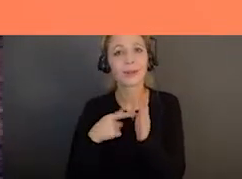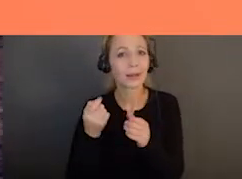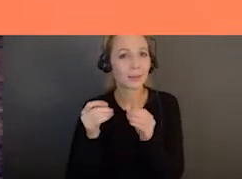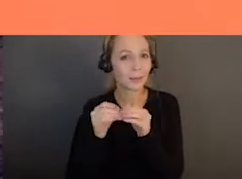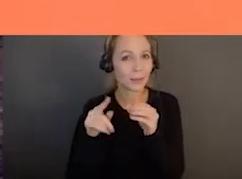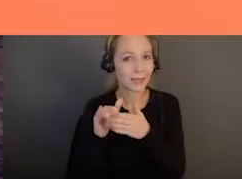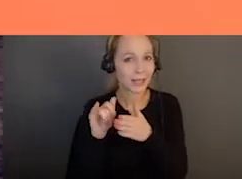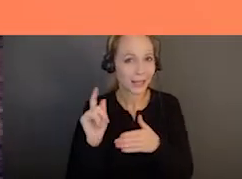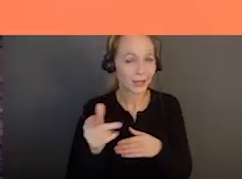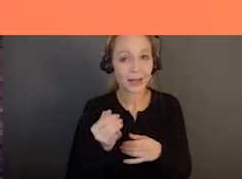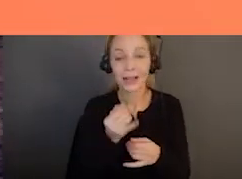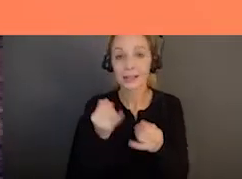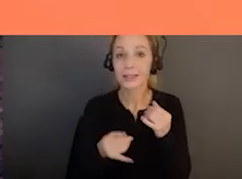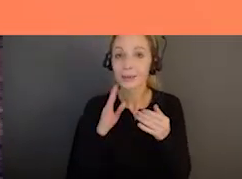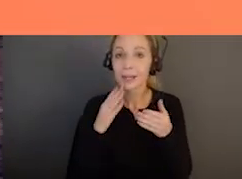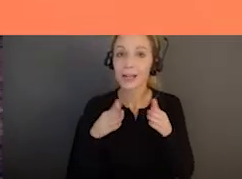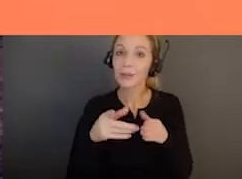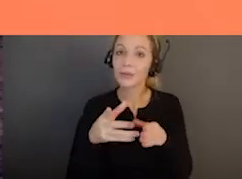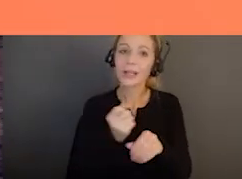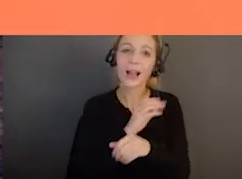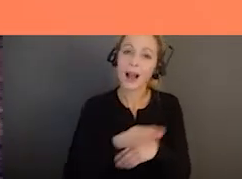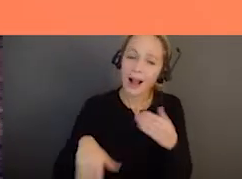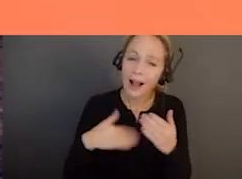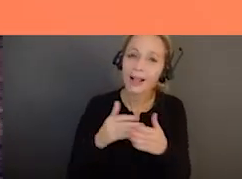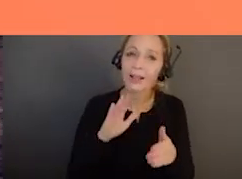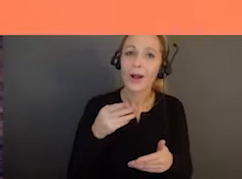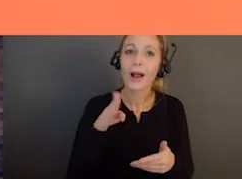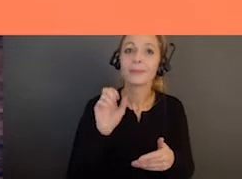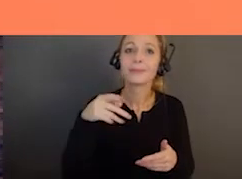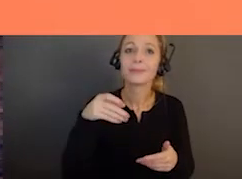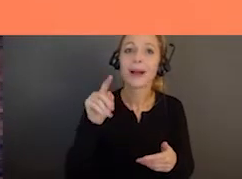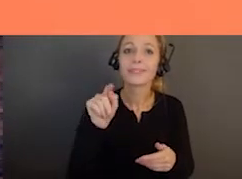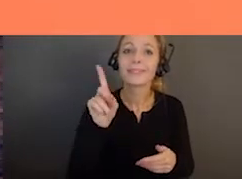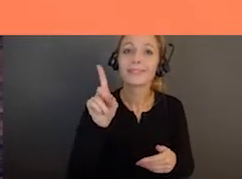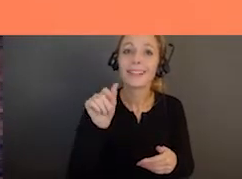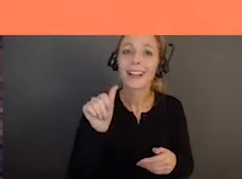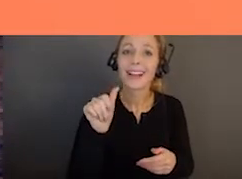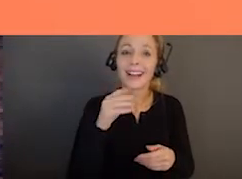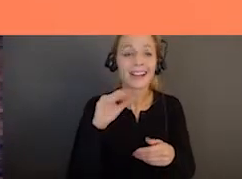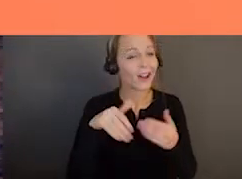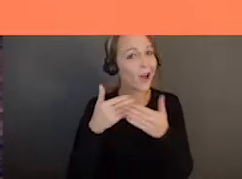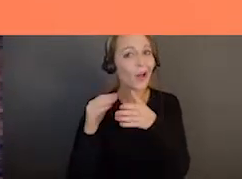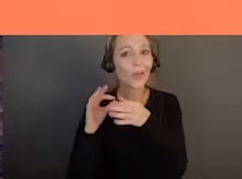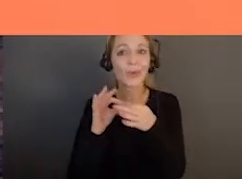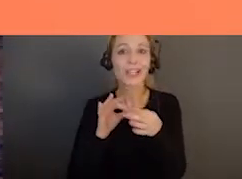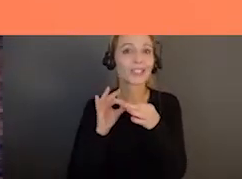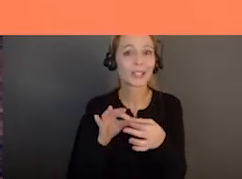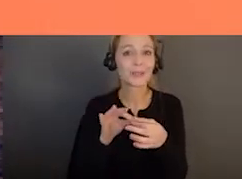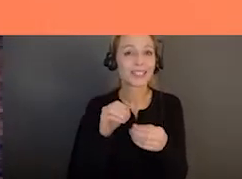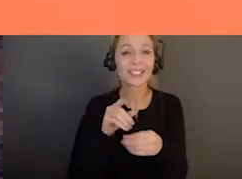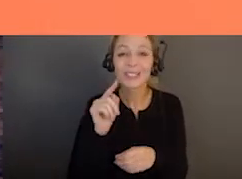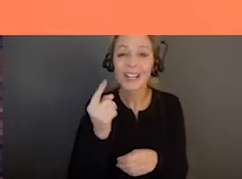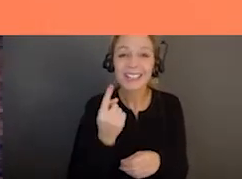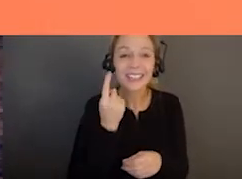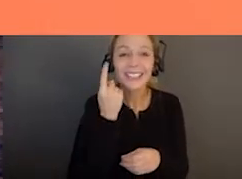AND LASTLY, IT WILL ALLOW YOU TO GET ALL OF YOUR HubSpot DATA AND ALL OF ITS RELATIONSHIPS IN JUST A